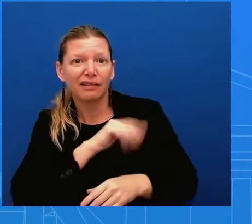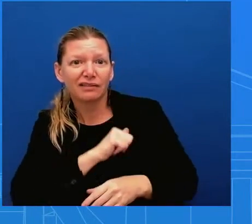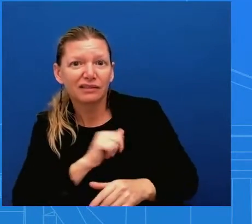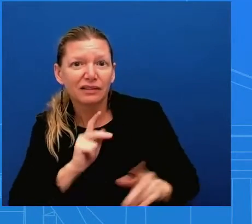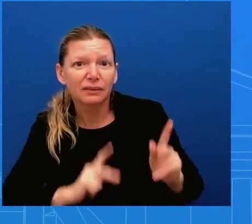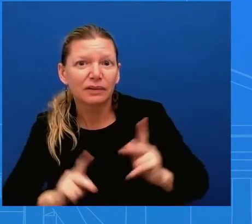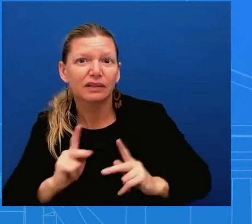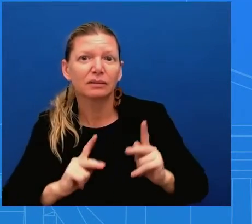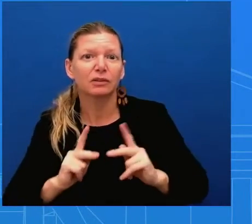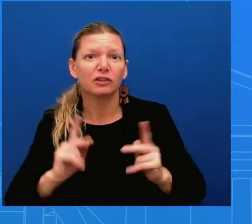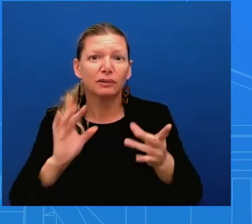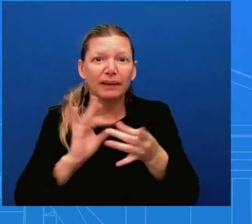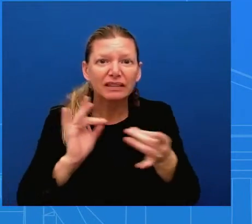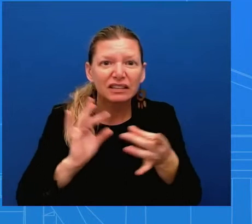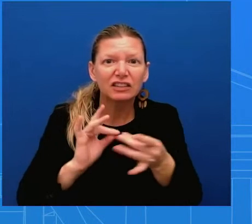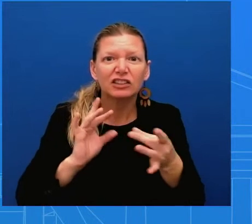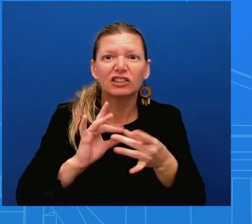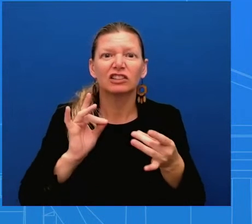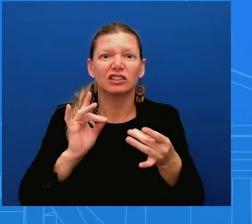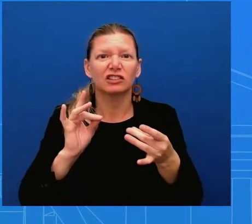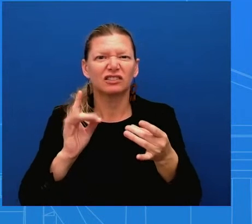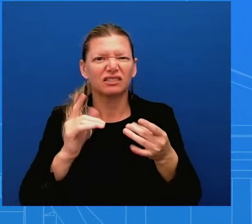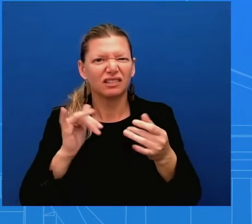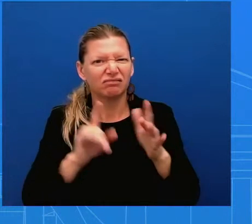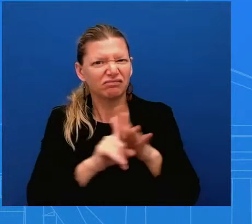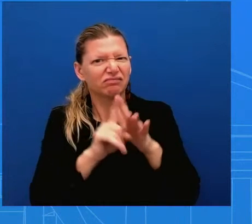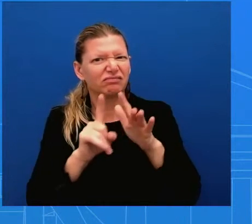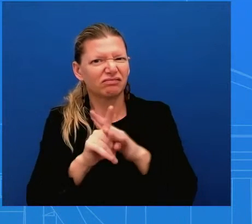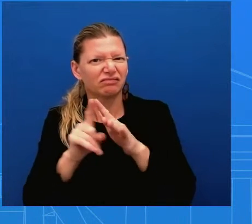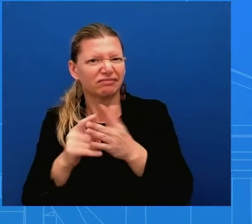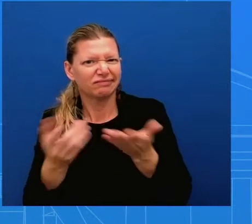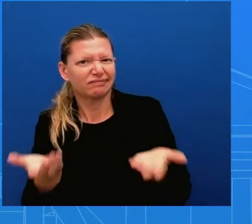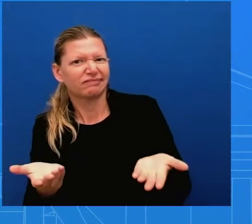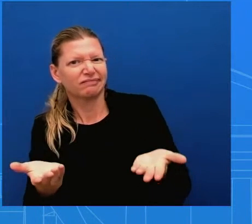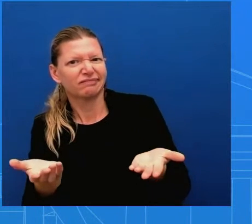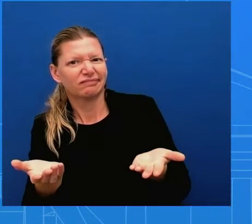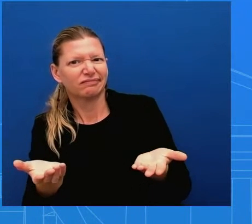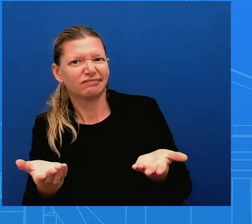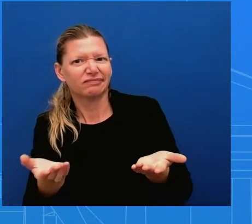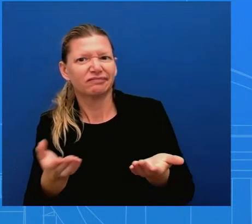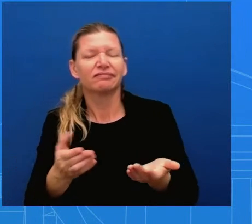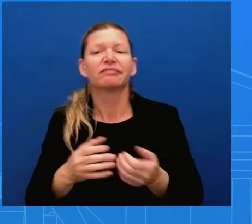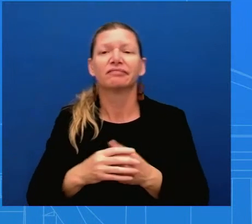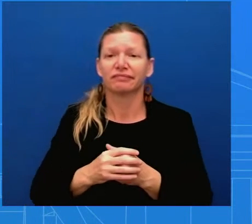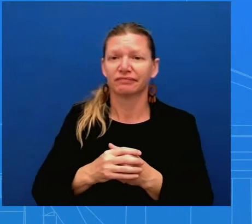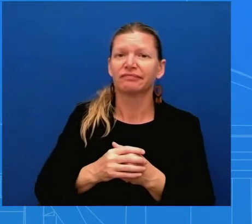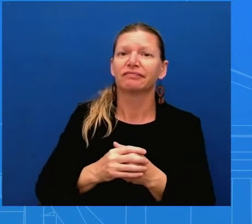Prime Minister Netanyahu at the beginning of April, more than a month ago, to register his very strong concern